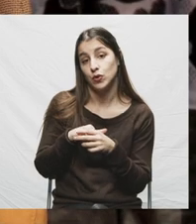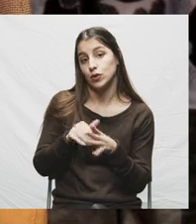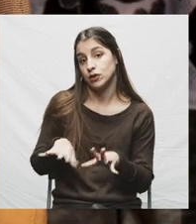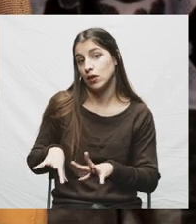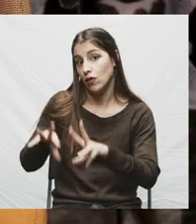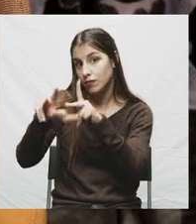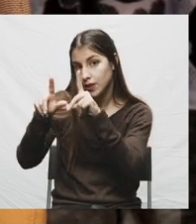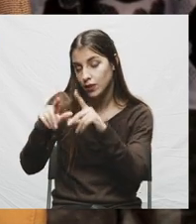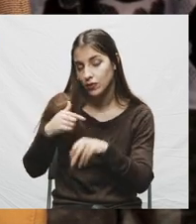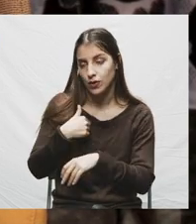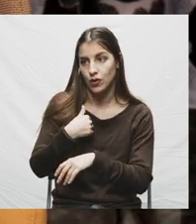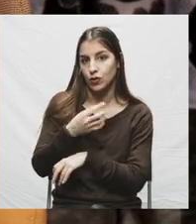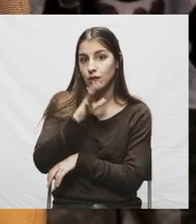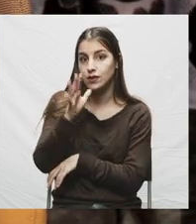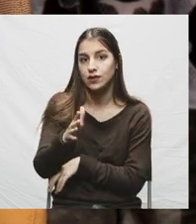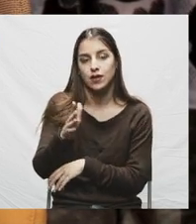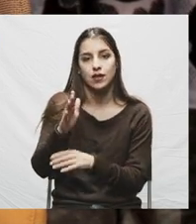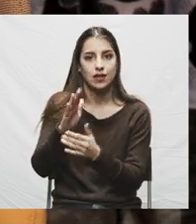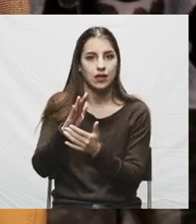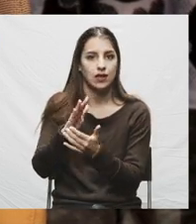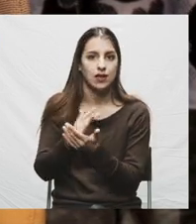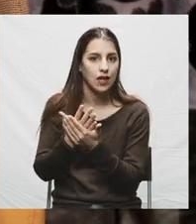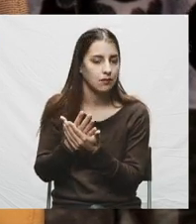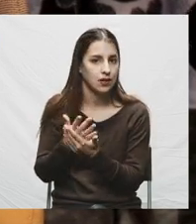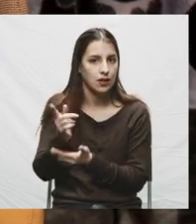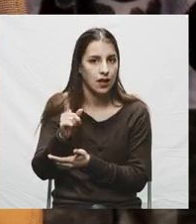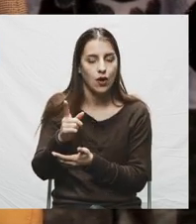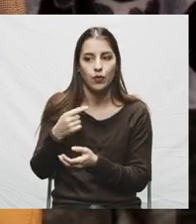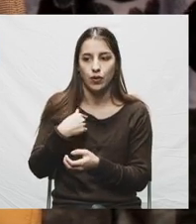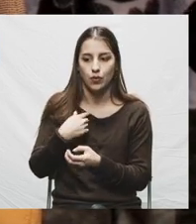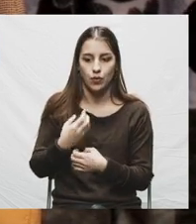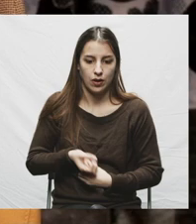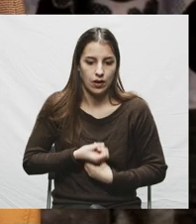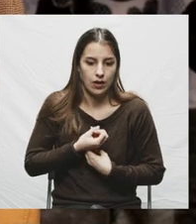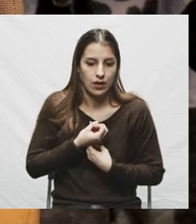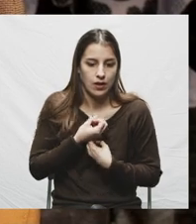in its development. I’m not a performer, nor the author, but I’m there as a co...